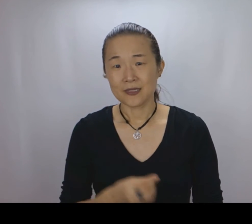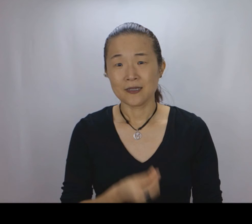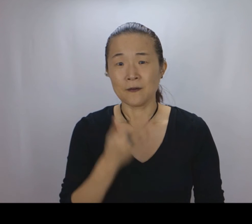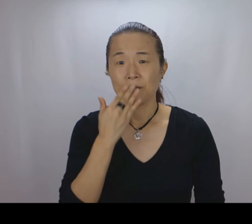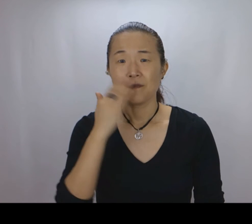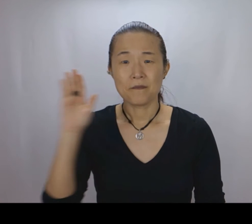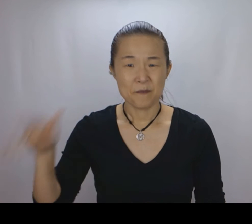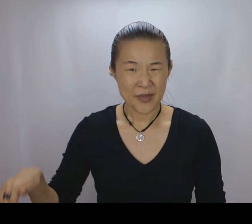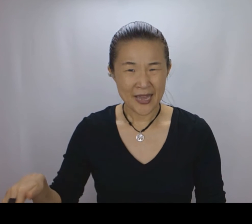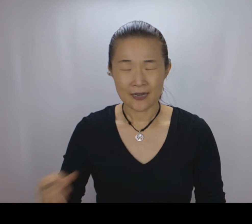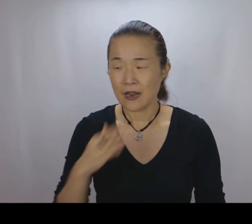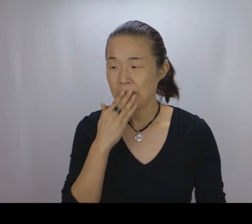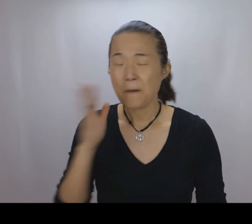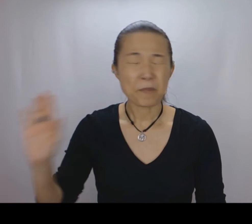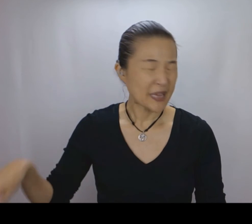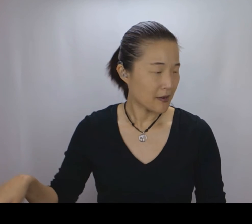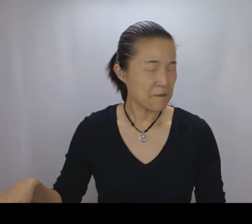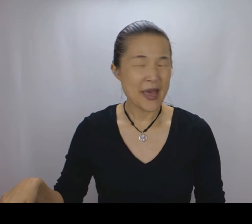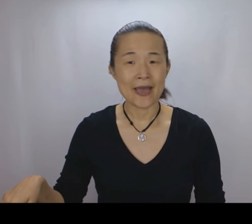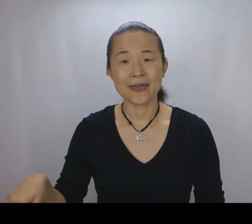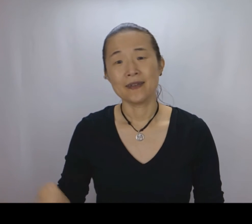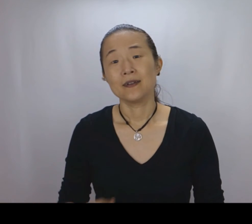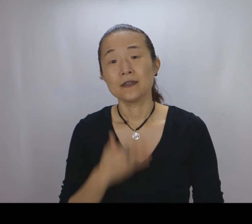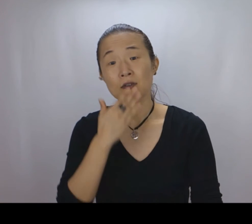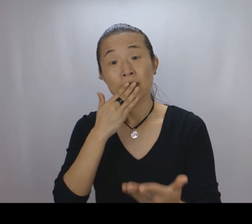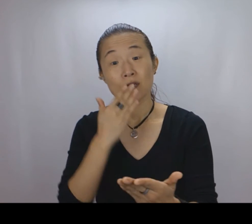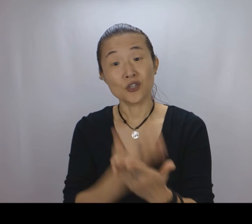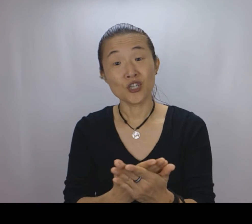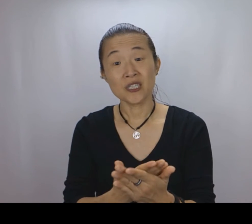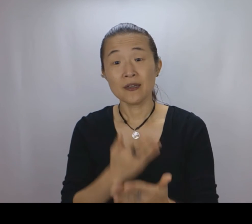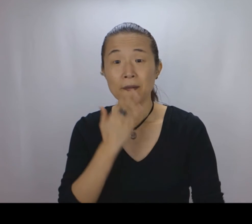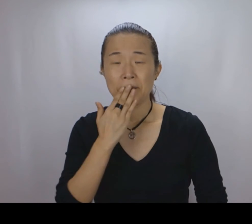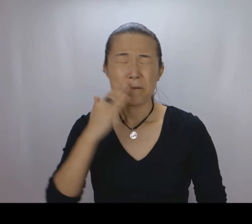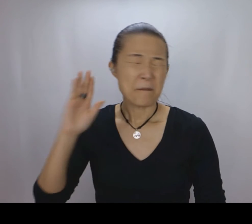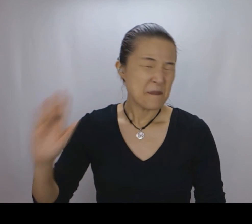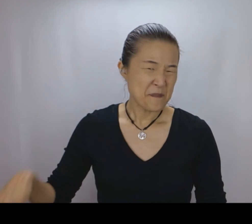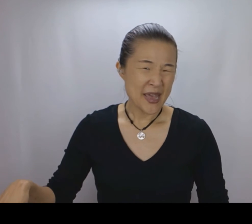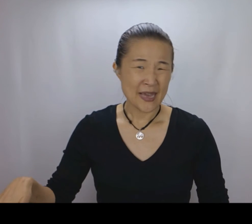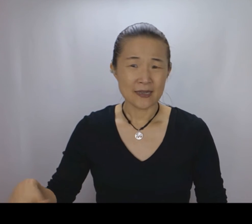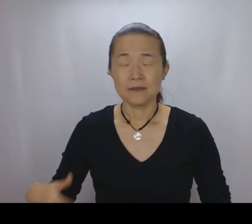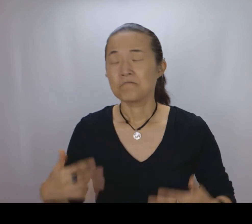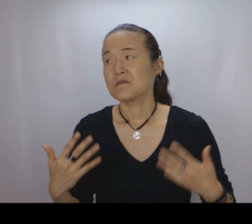So bad. Bad. So, good, bad.